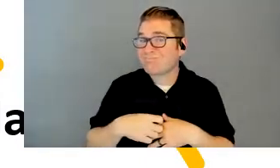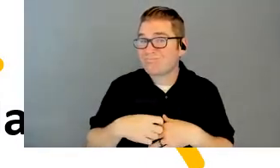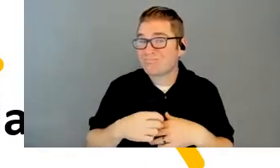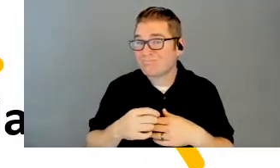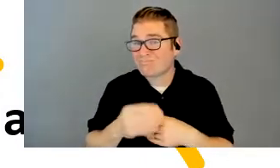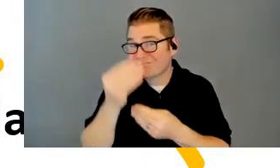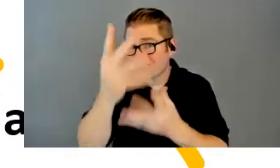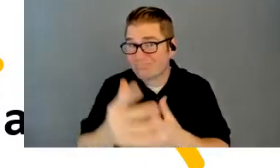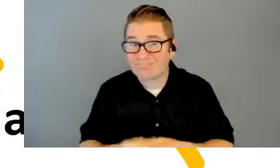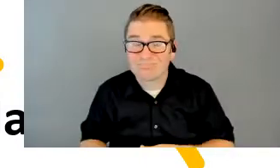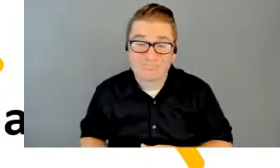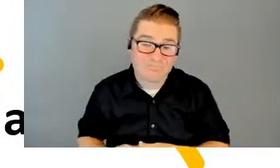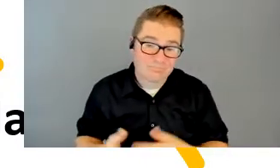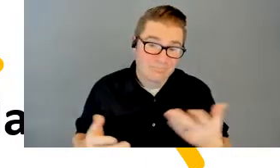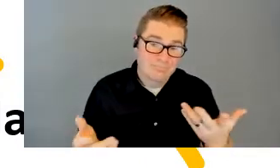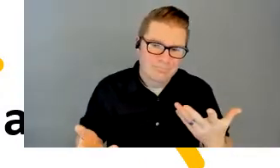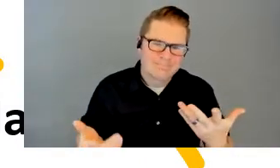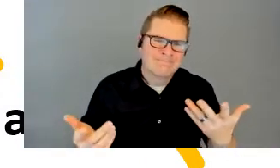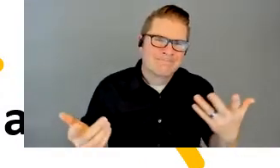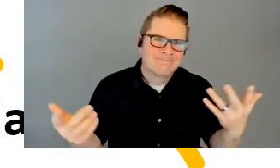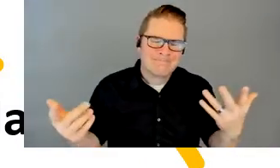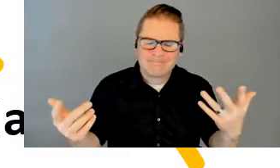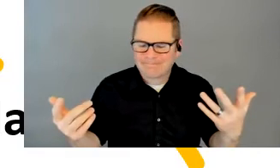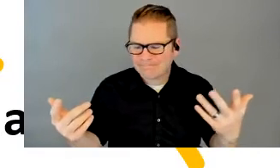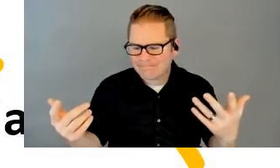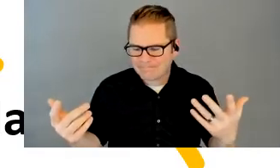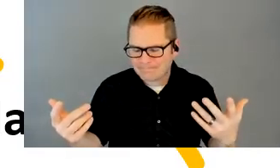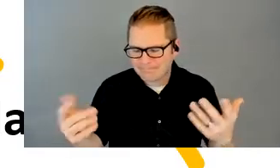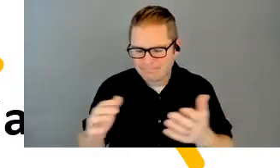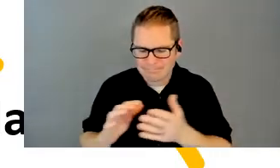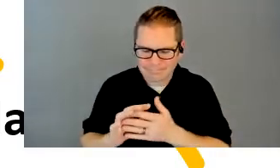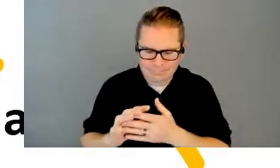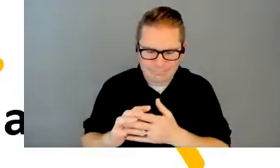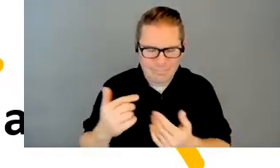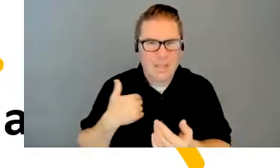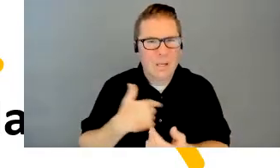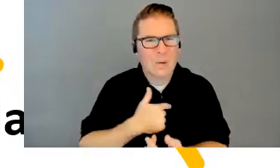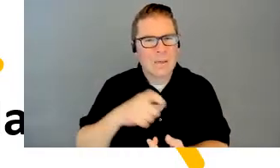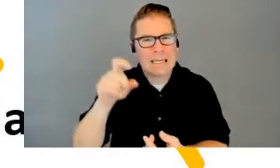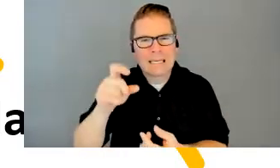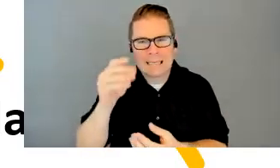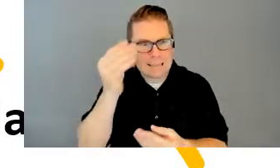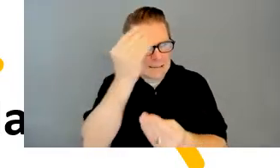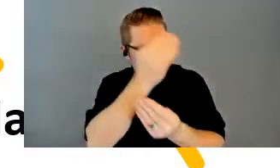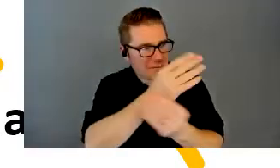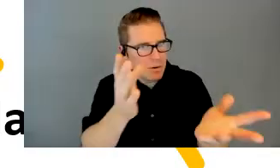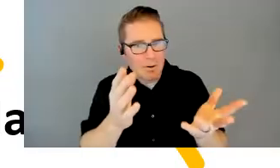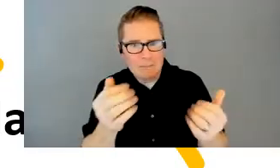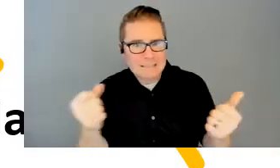we need to find ways to let them know that we don't bite, that we love working with them,